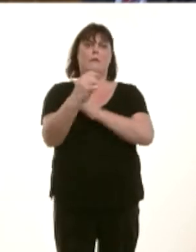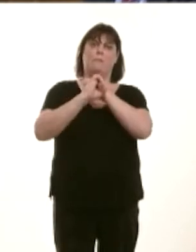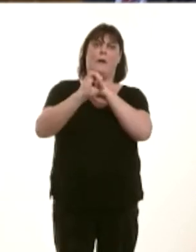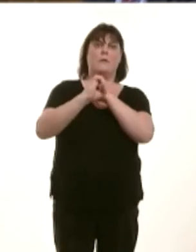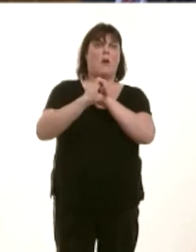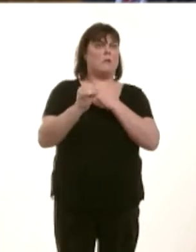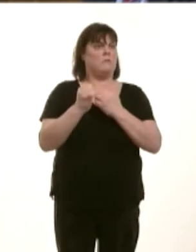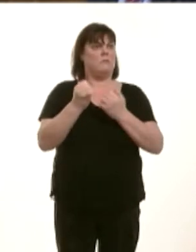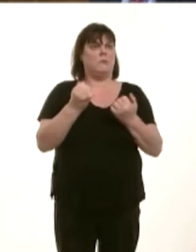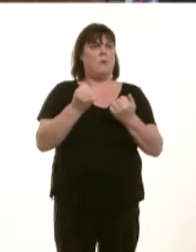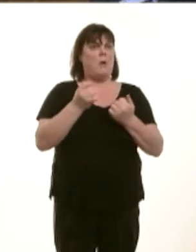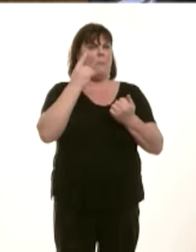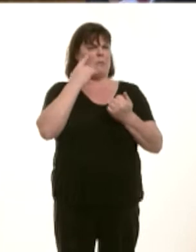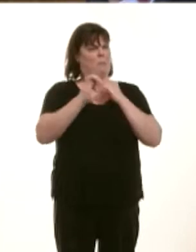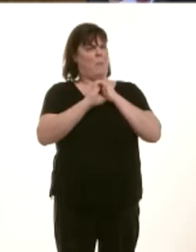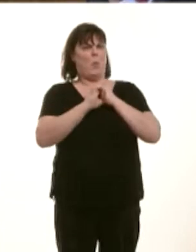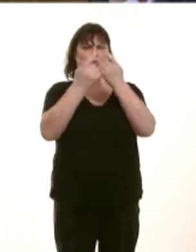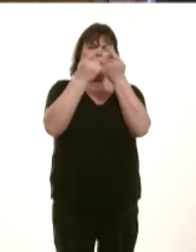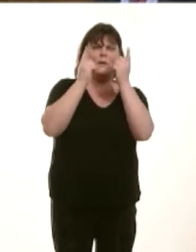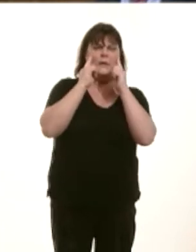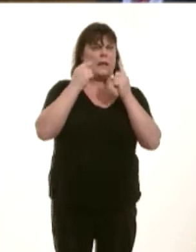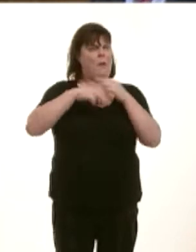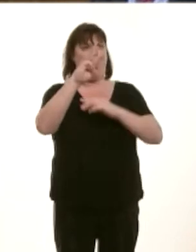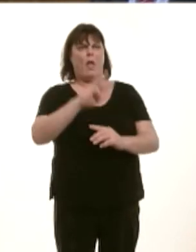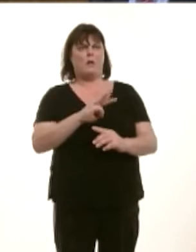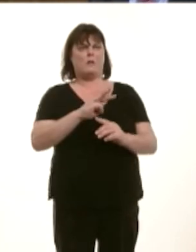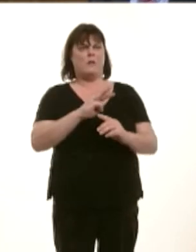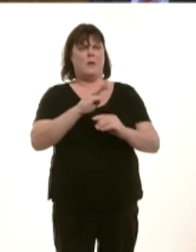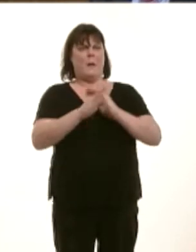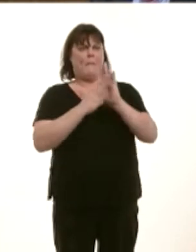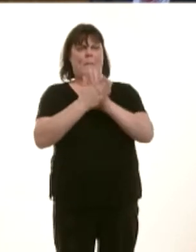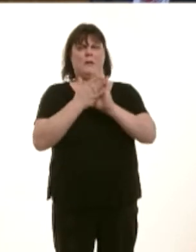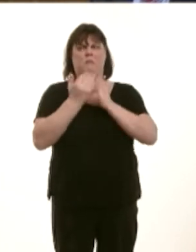way that promoting themselves as universities in Wales would mean that they would have a